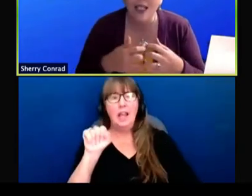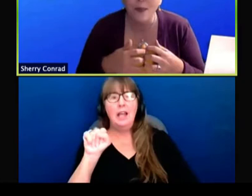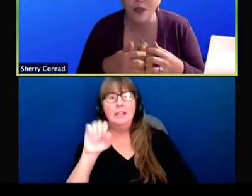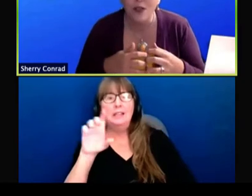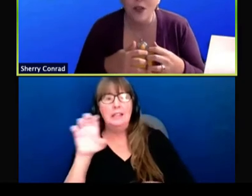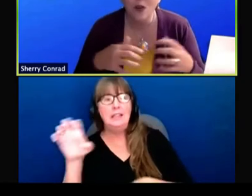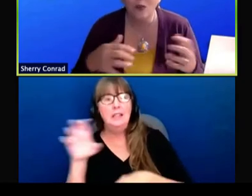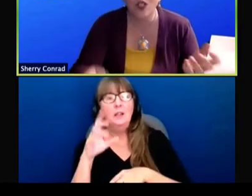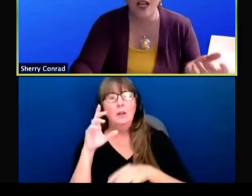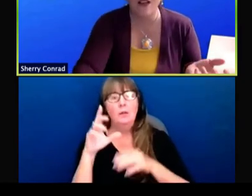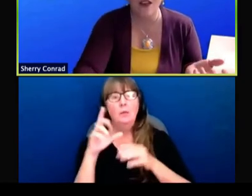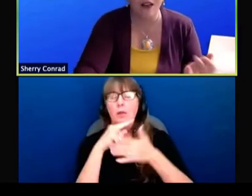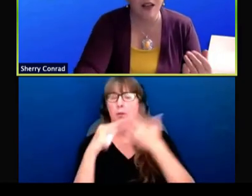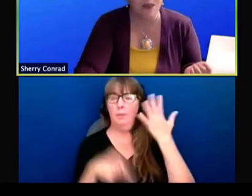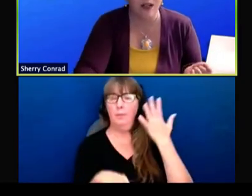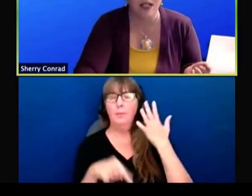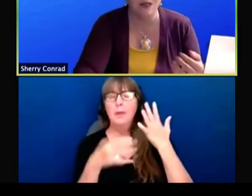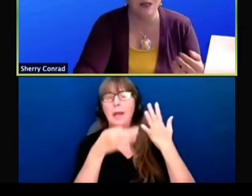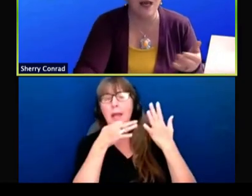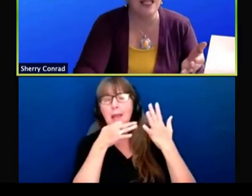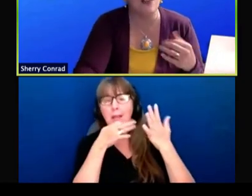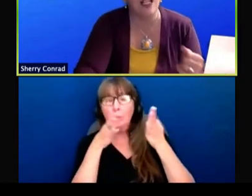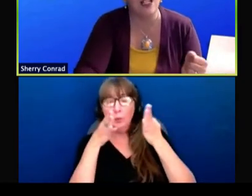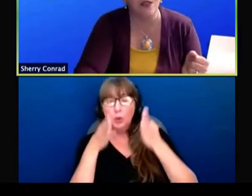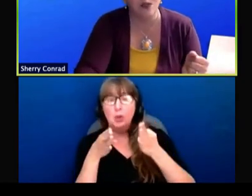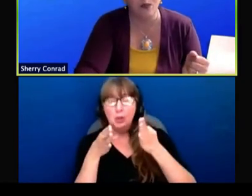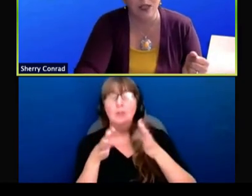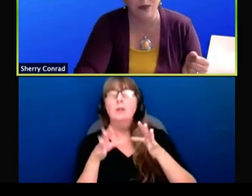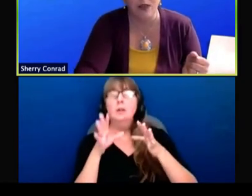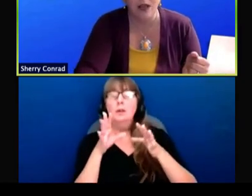of experts whom will share their experiences based on each of the principles.